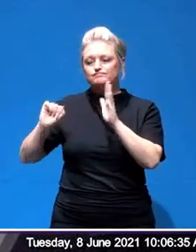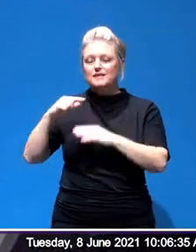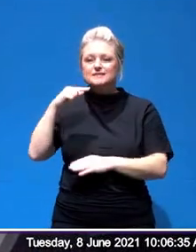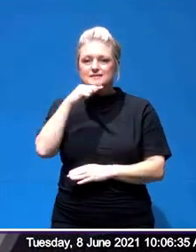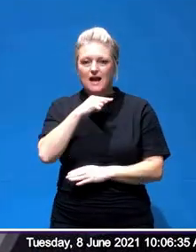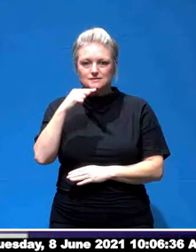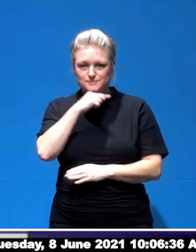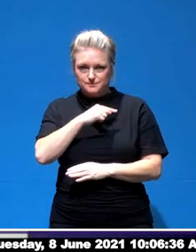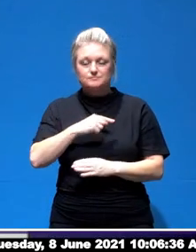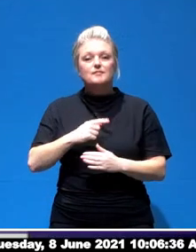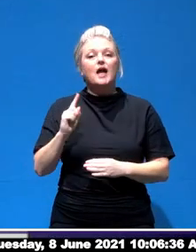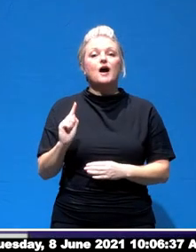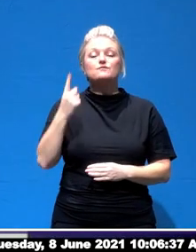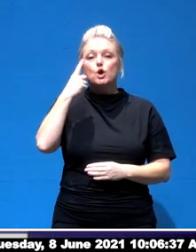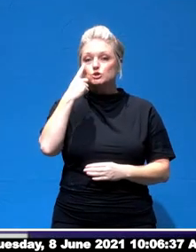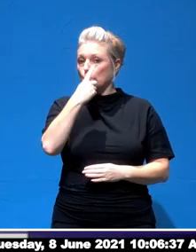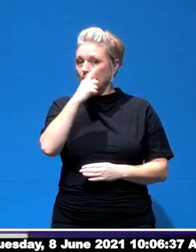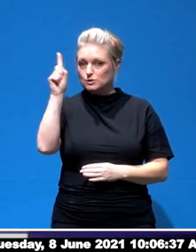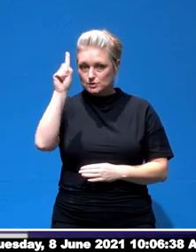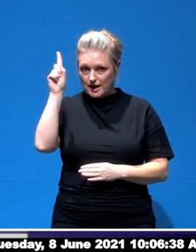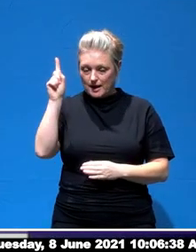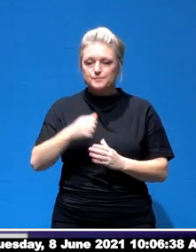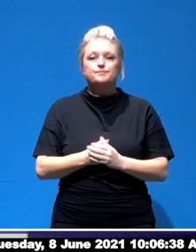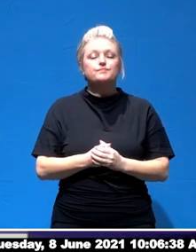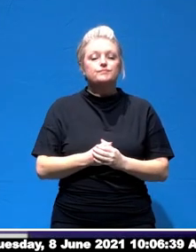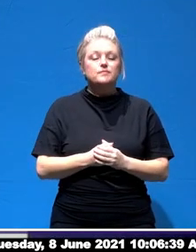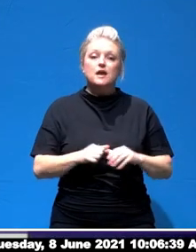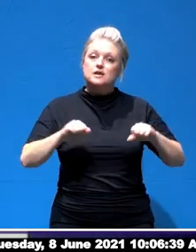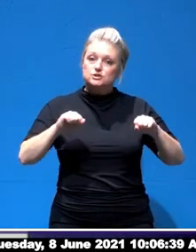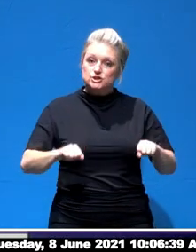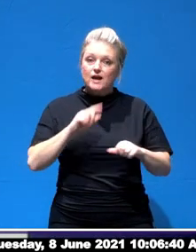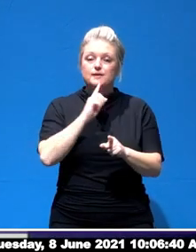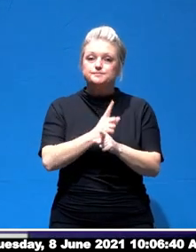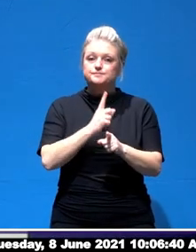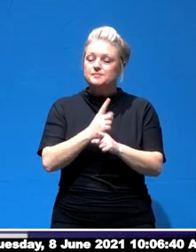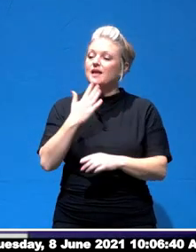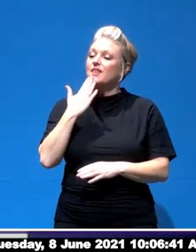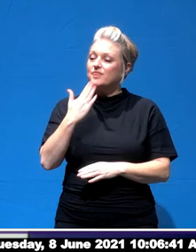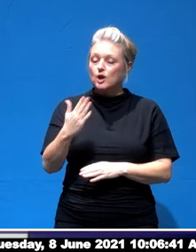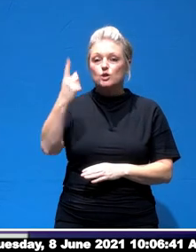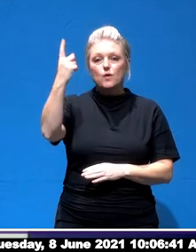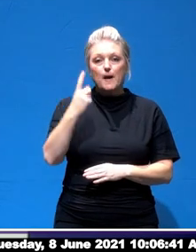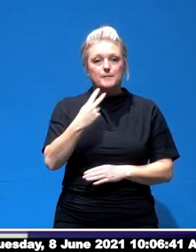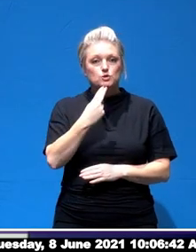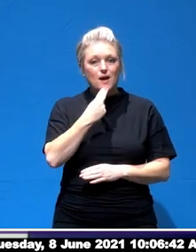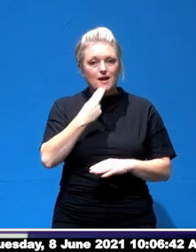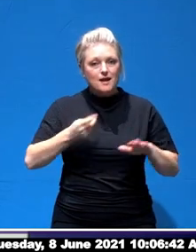Ms Rogers, thank you very much for coming to the Royal Commission in Adelaide to give your evidence. We very much appreciate your attendance.